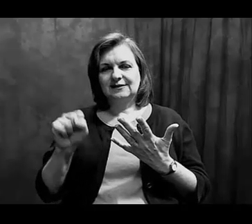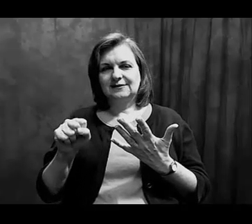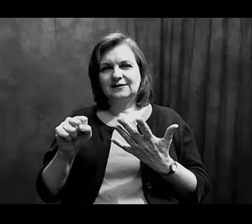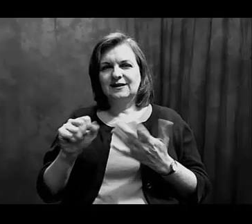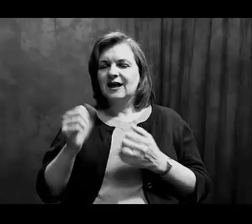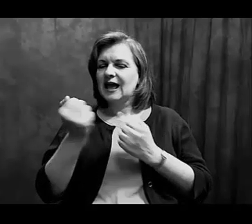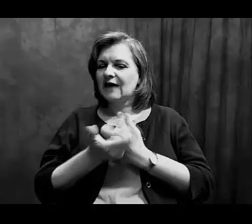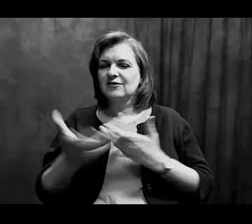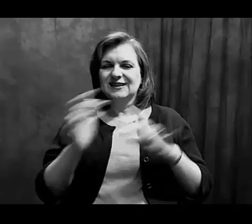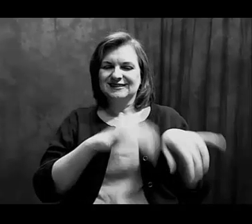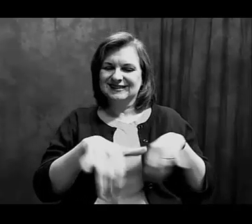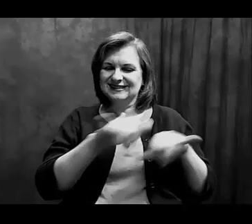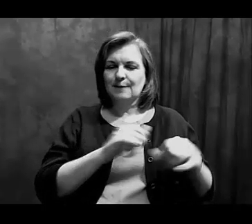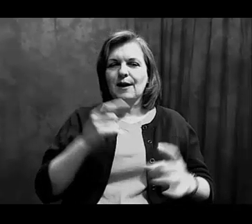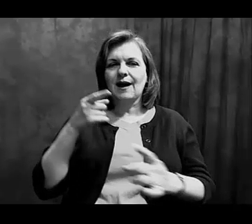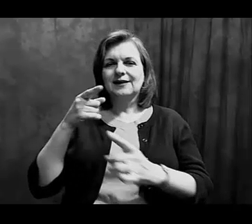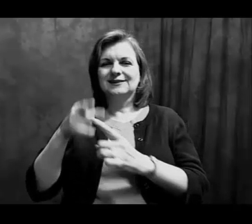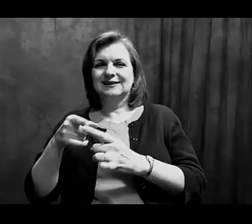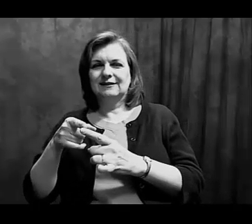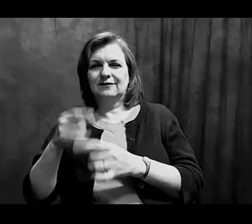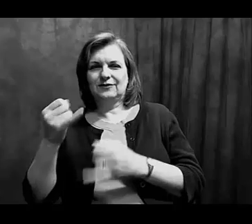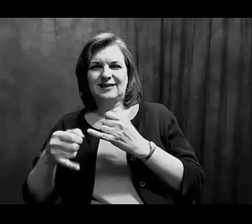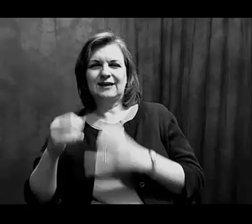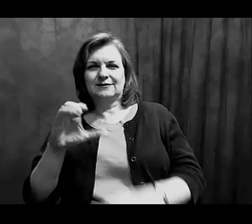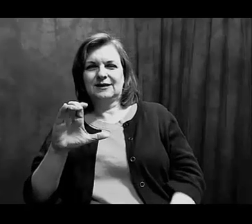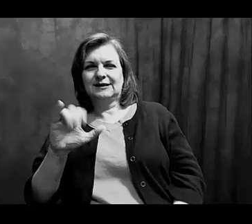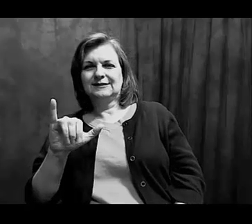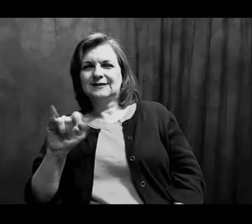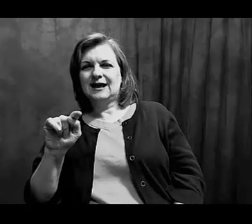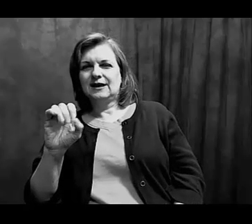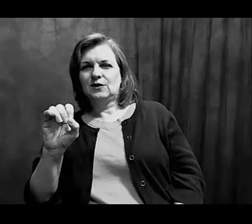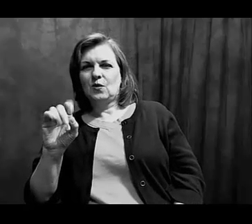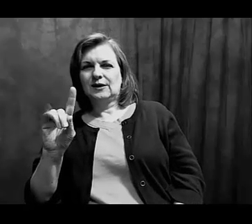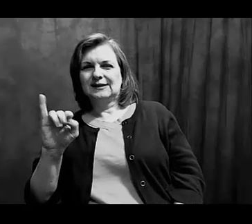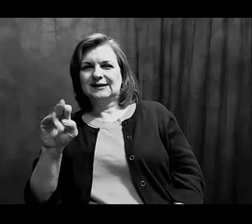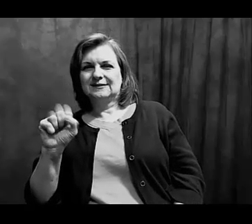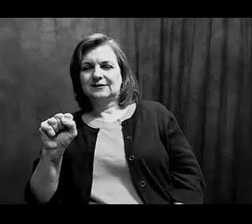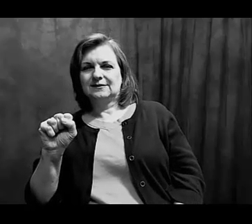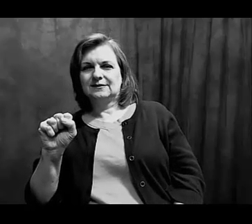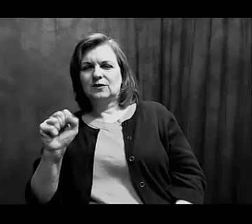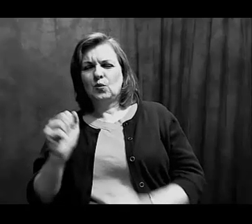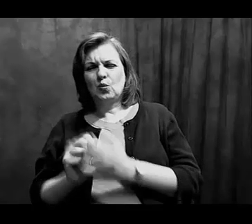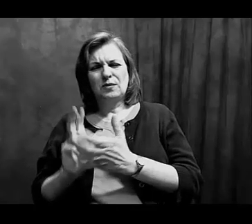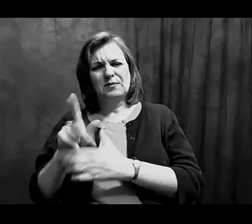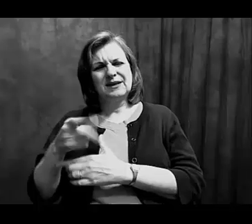what do you think the problem is with plants in cytokinesis??